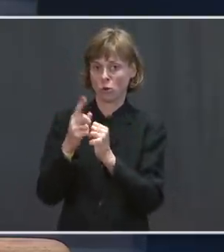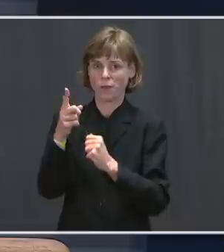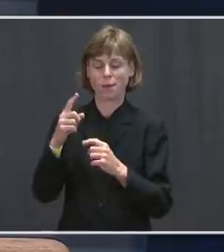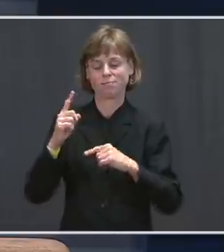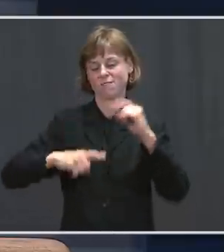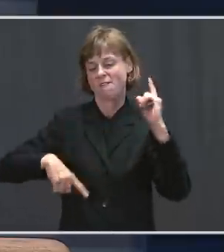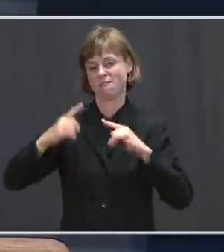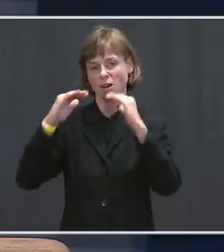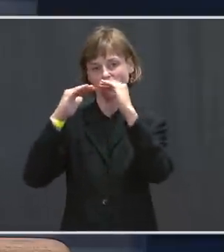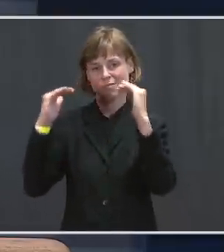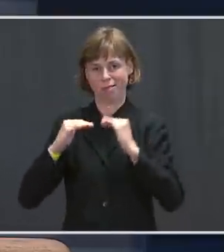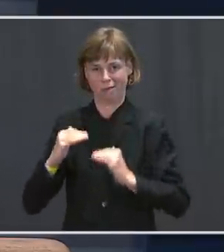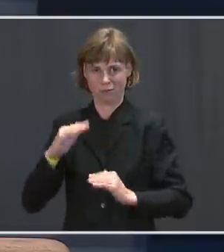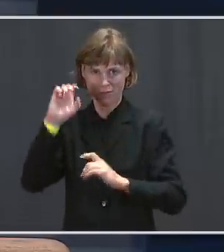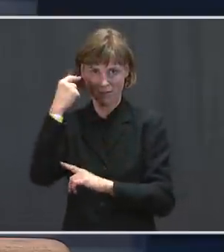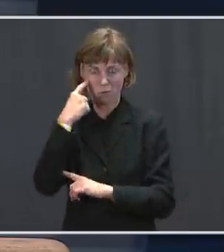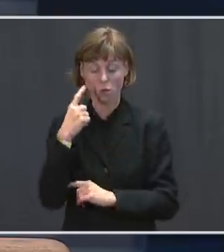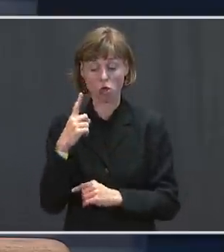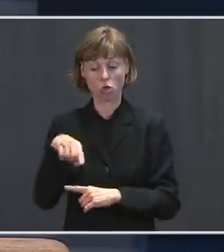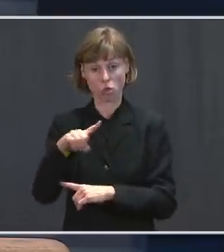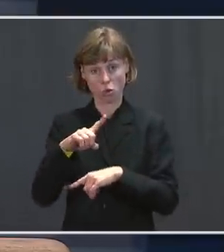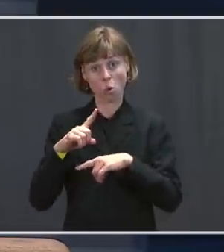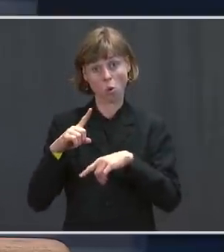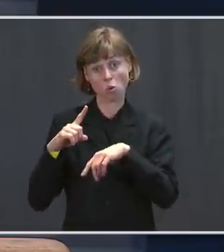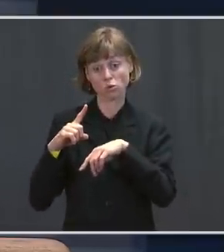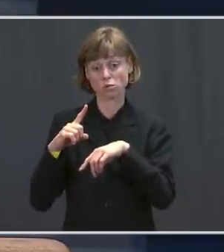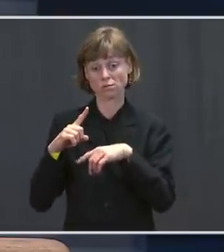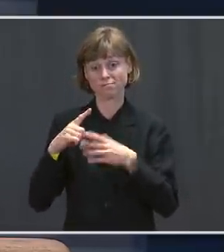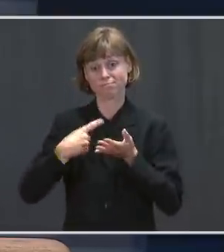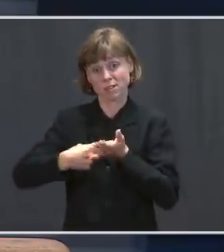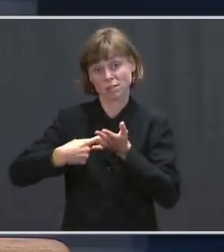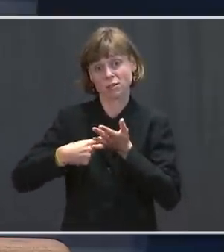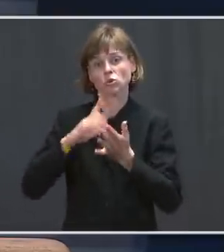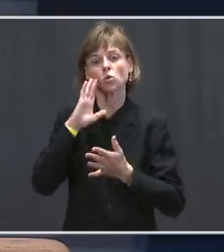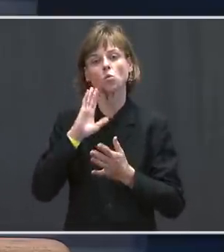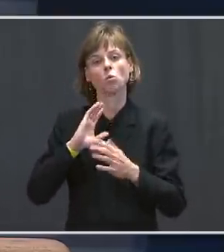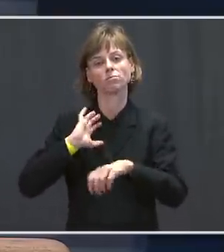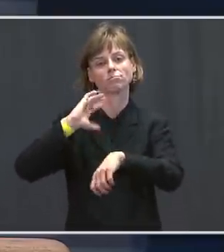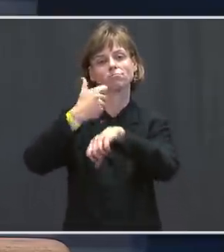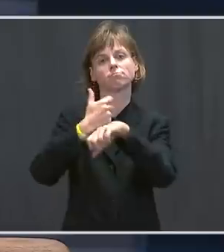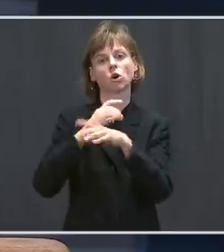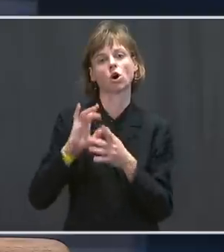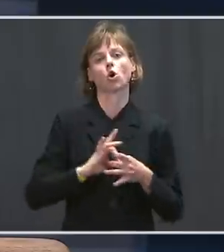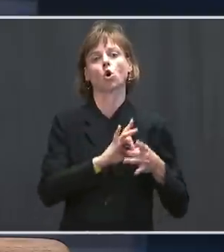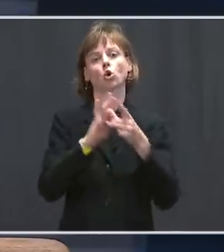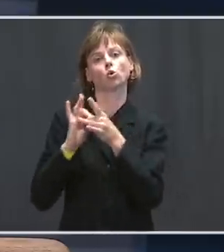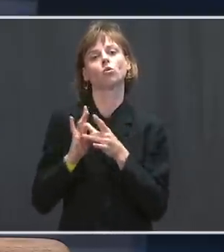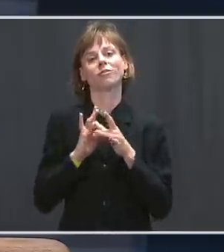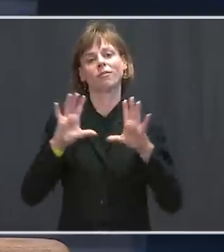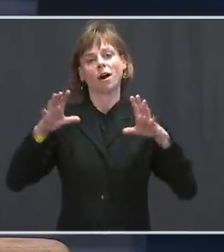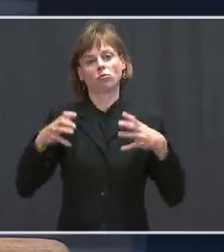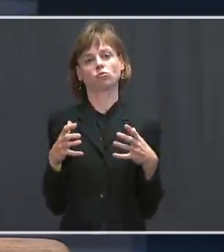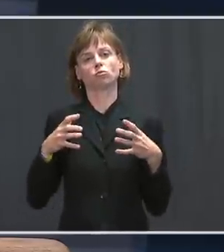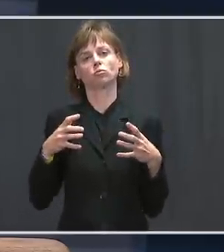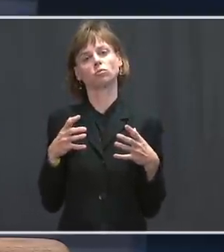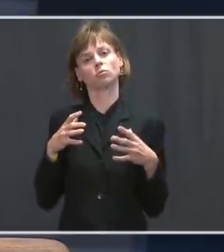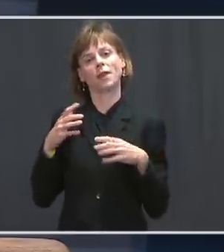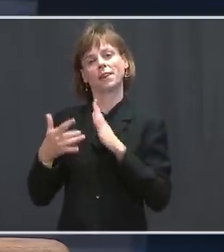Those consultations, I think, will produce a unified front when it comes to our strategy towards Iran and towards dealing with diplomacy